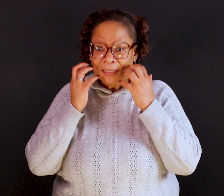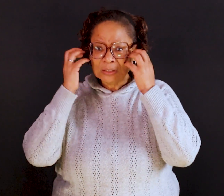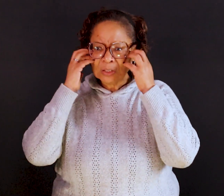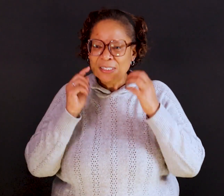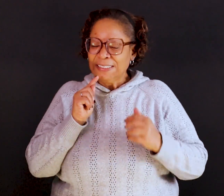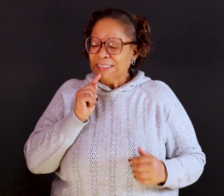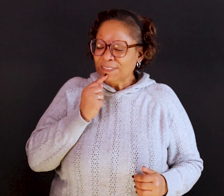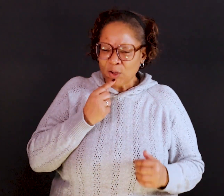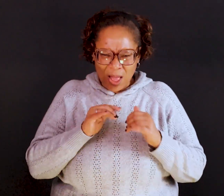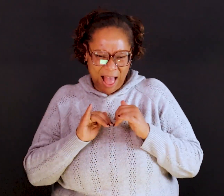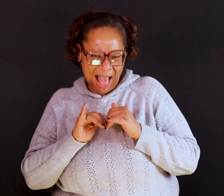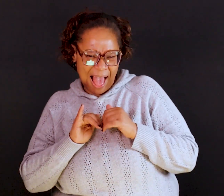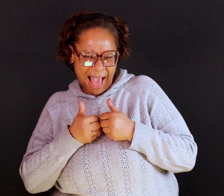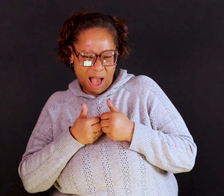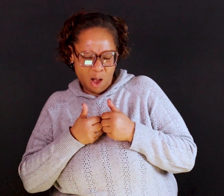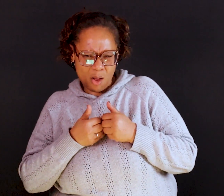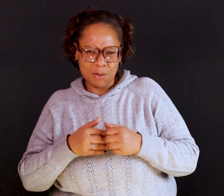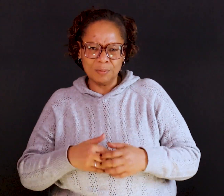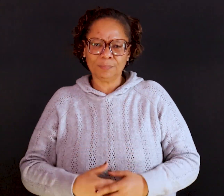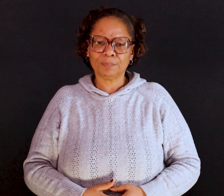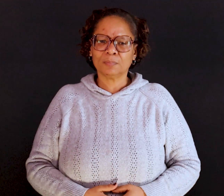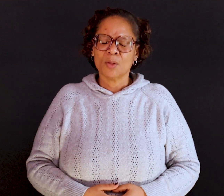How serious is Measles?